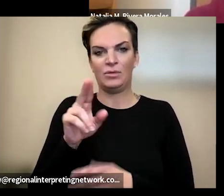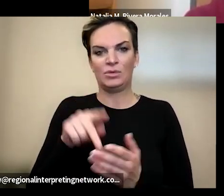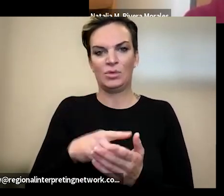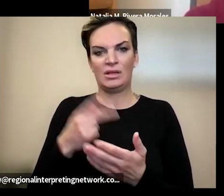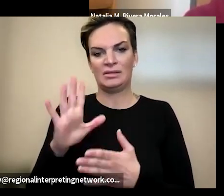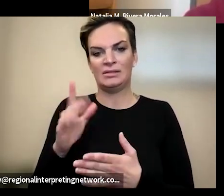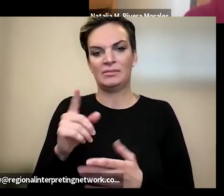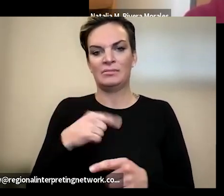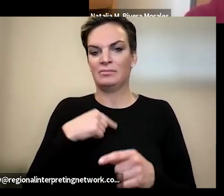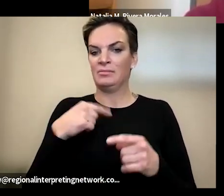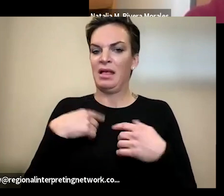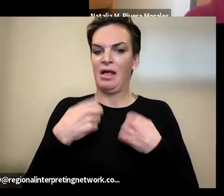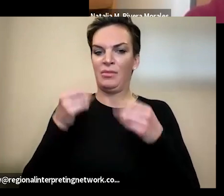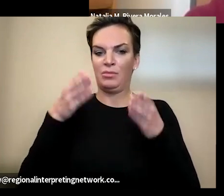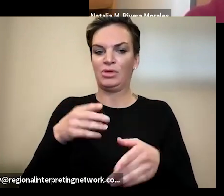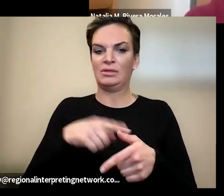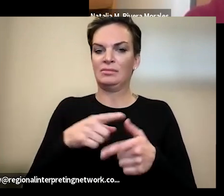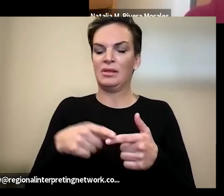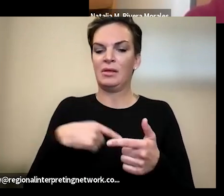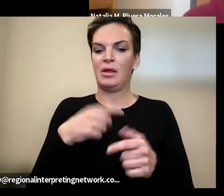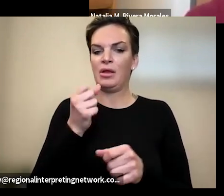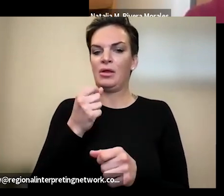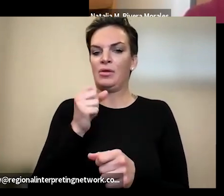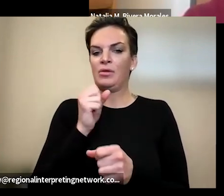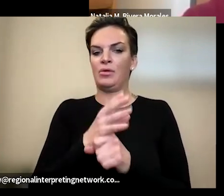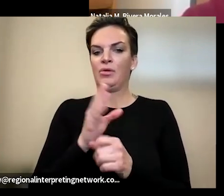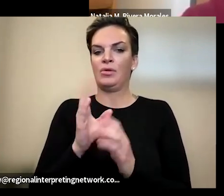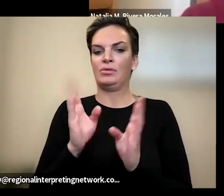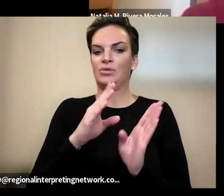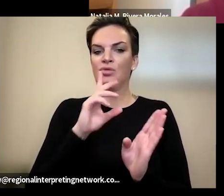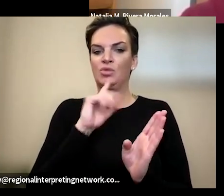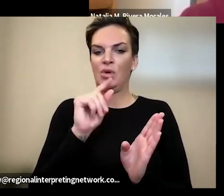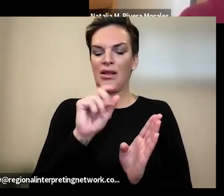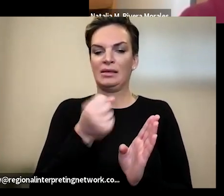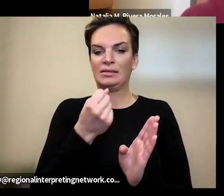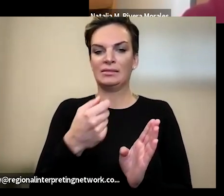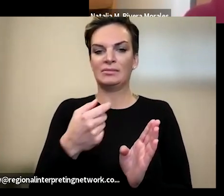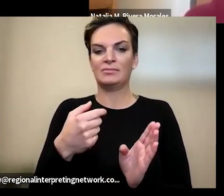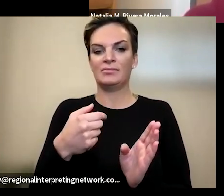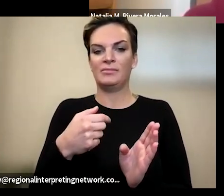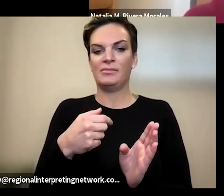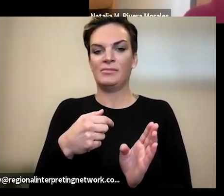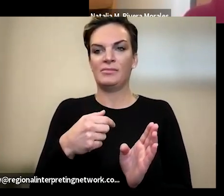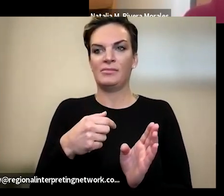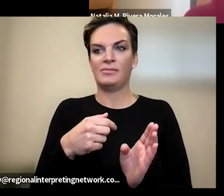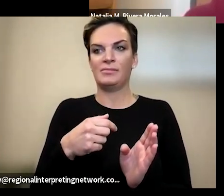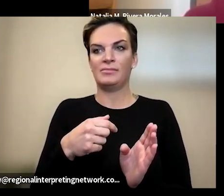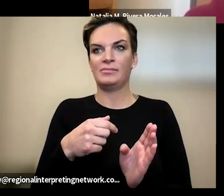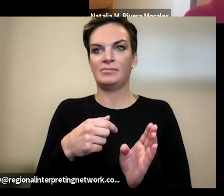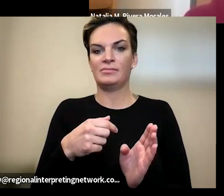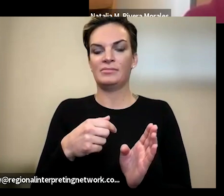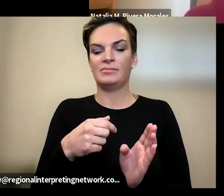I was just a healthy person, and then in my early 20s - this is the norm I should say - but